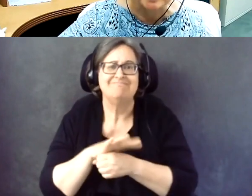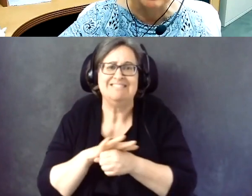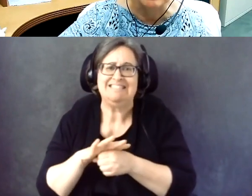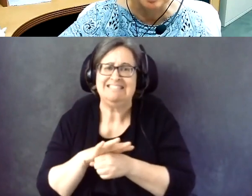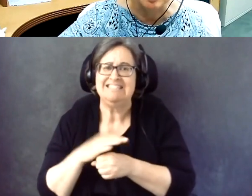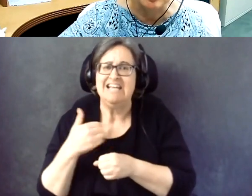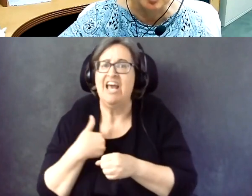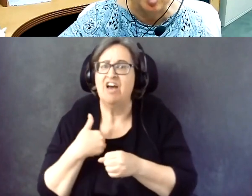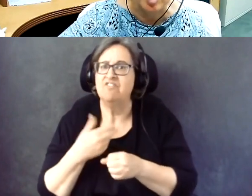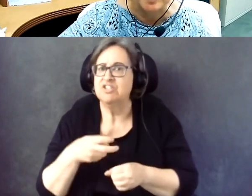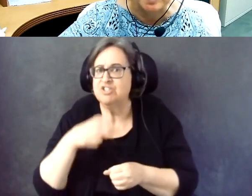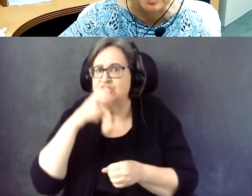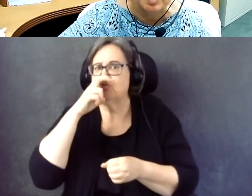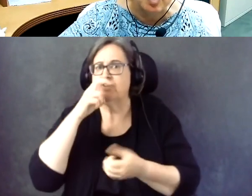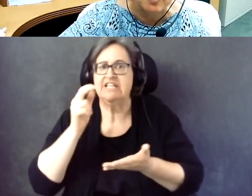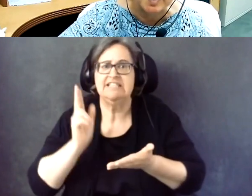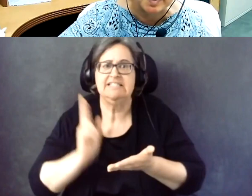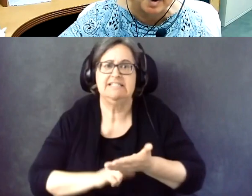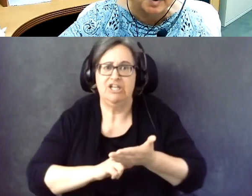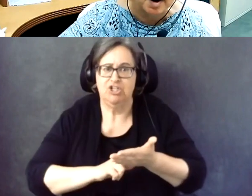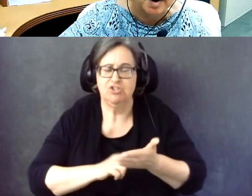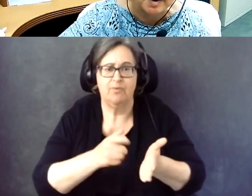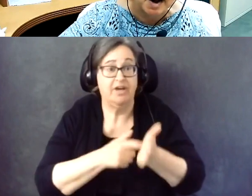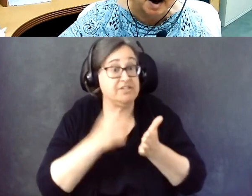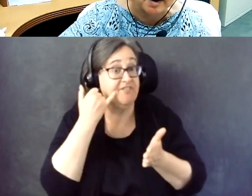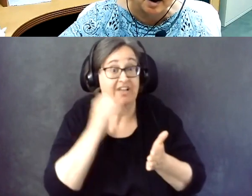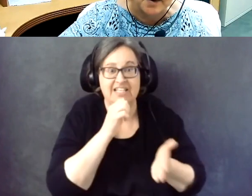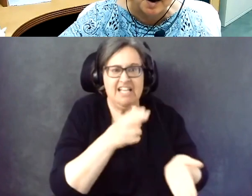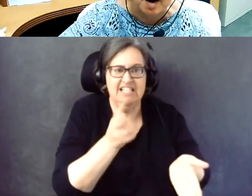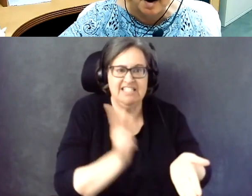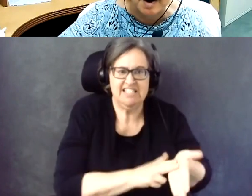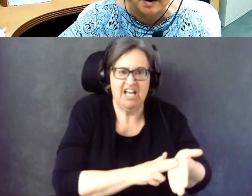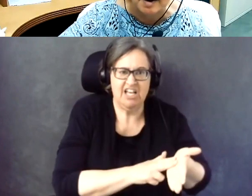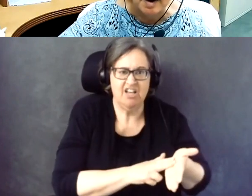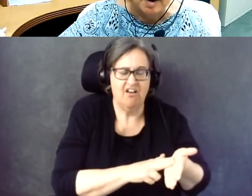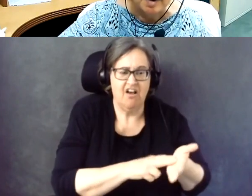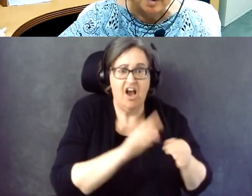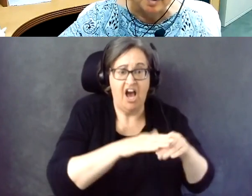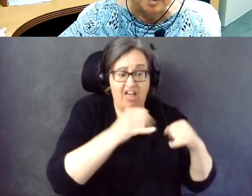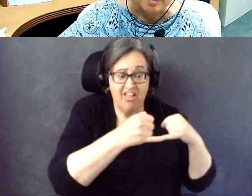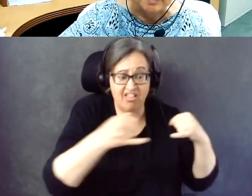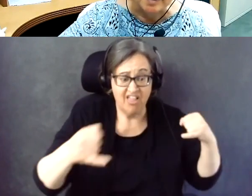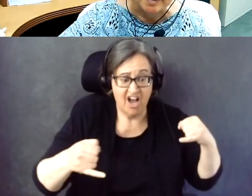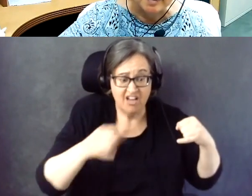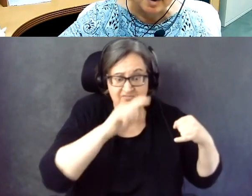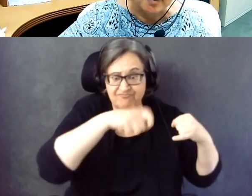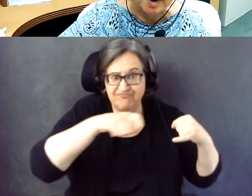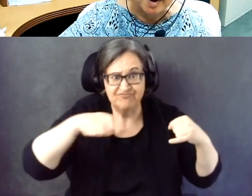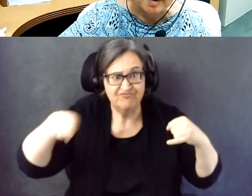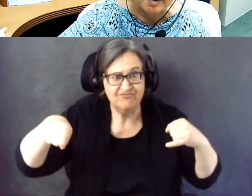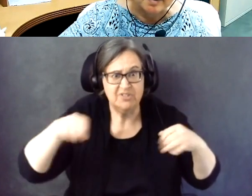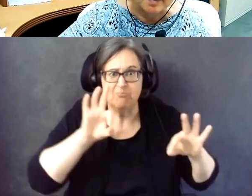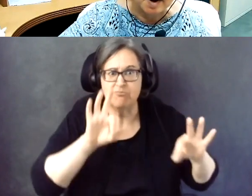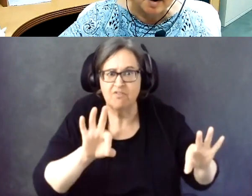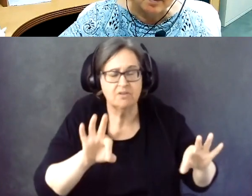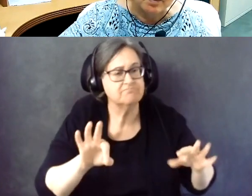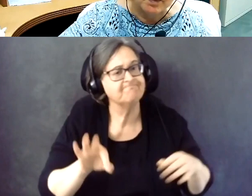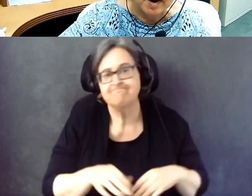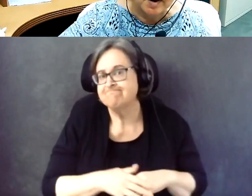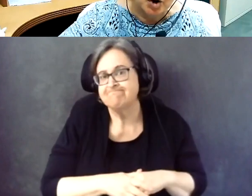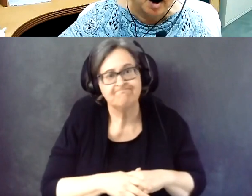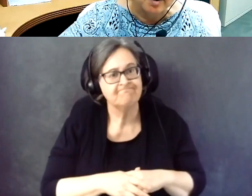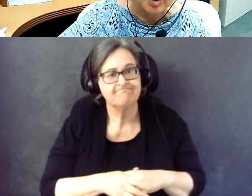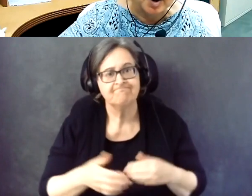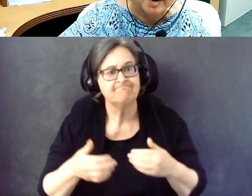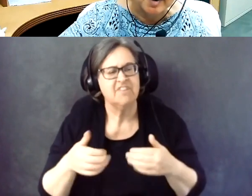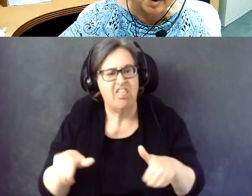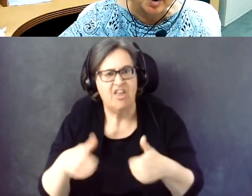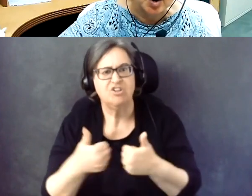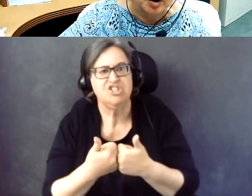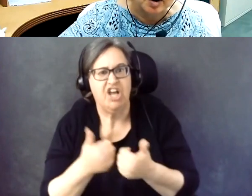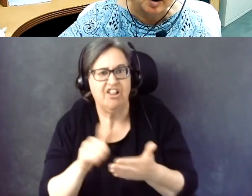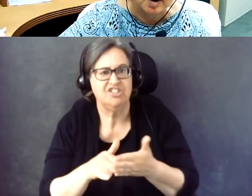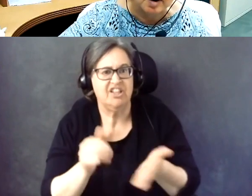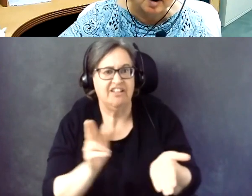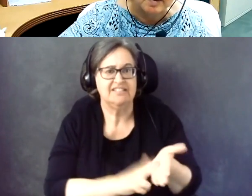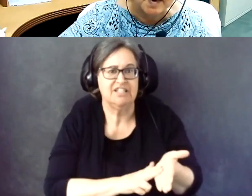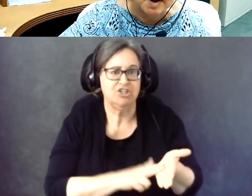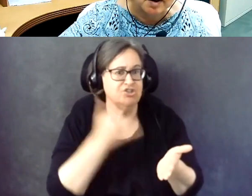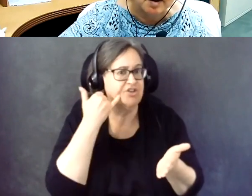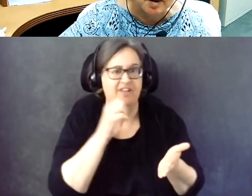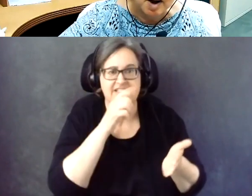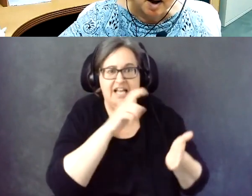You know, if it's not signed exactly on the line, then they challenge that signature.